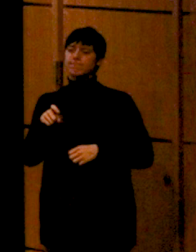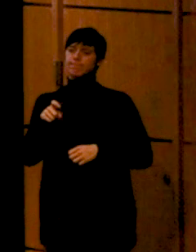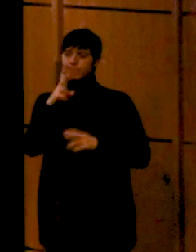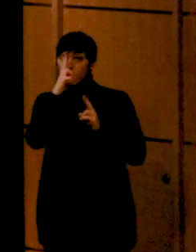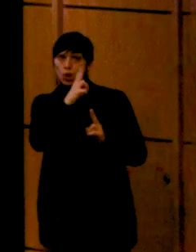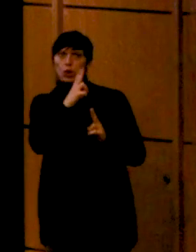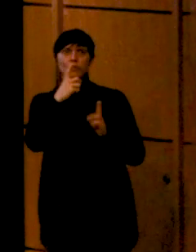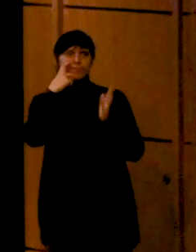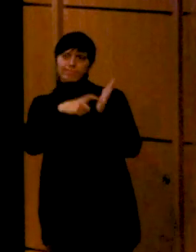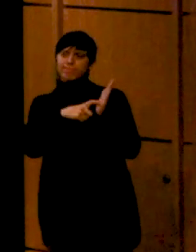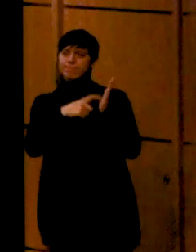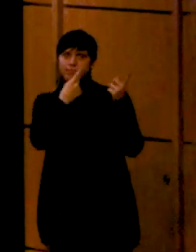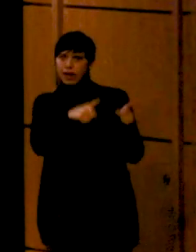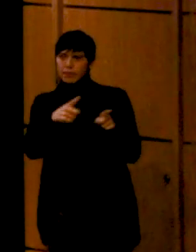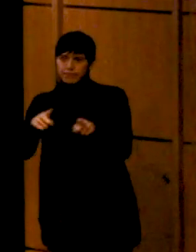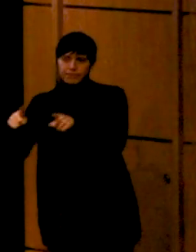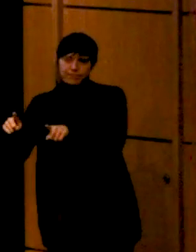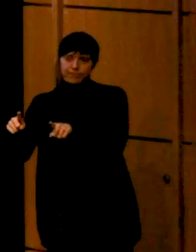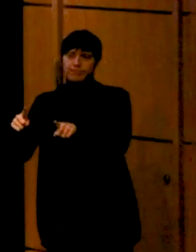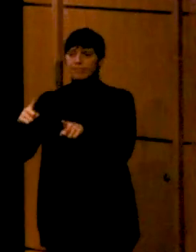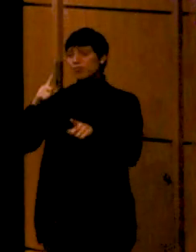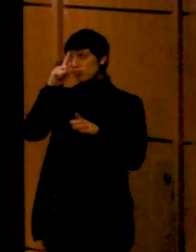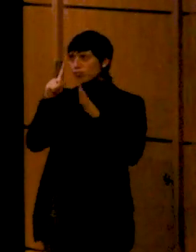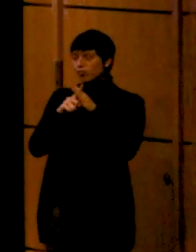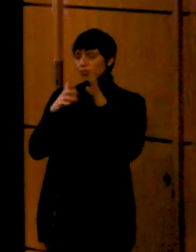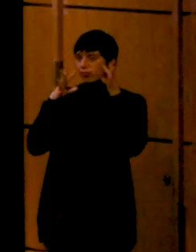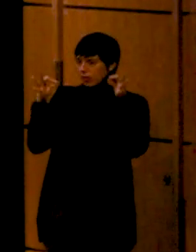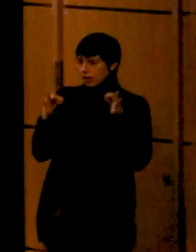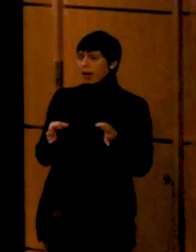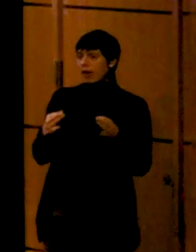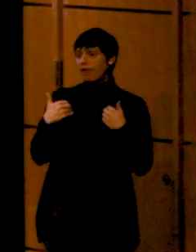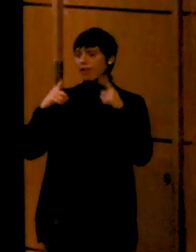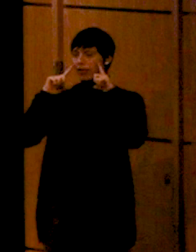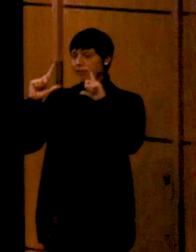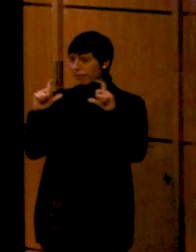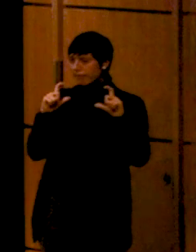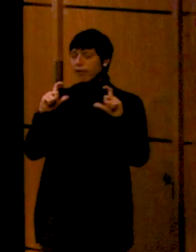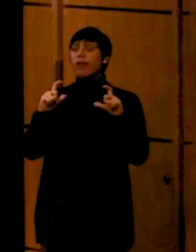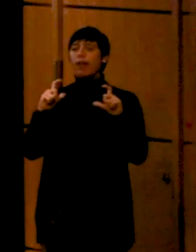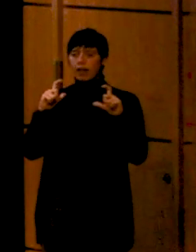Interestingly, it became evident during these discussions that Dawson had an intense curiosity